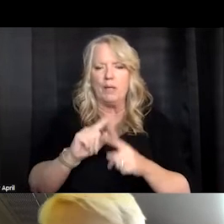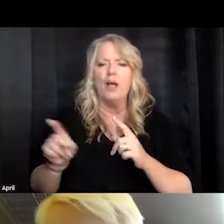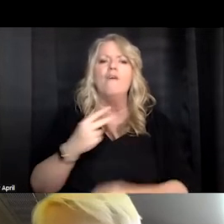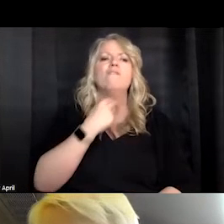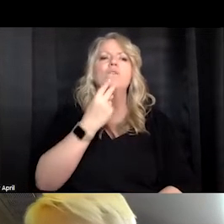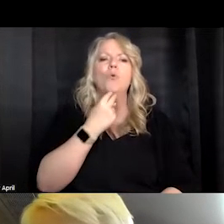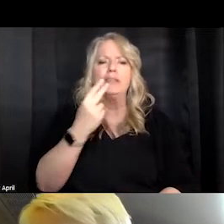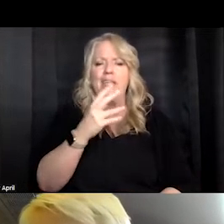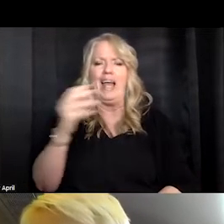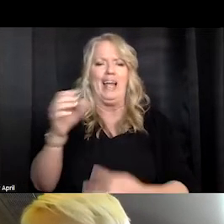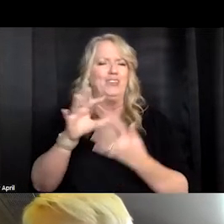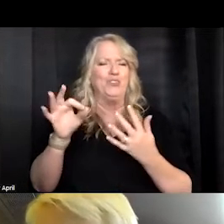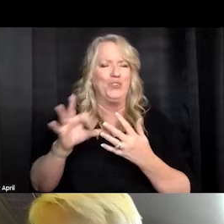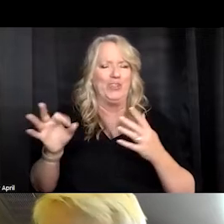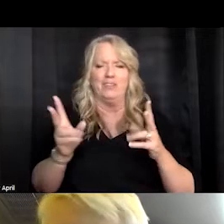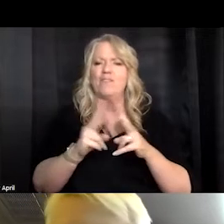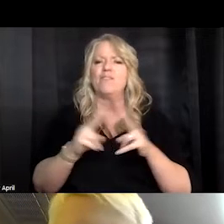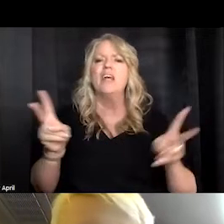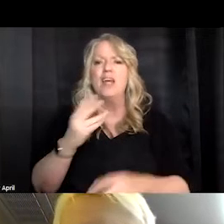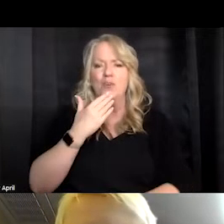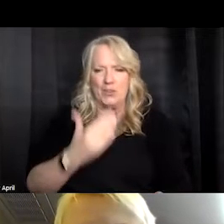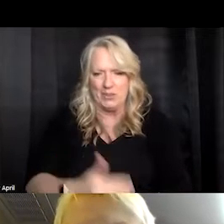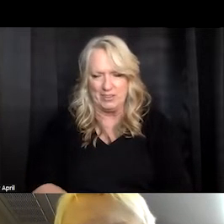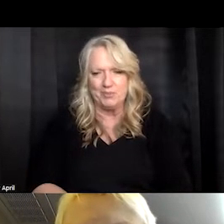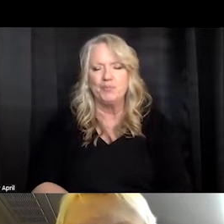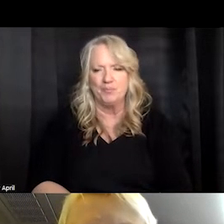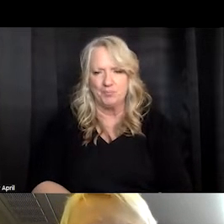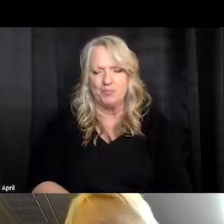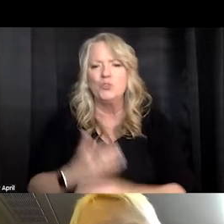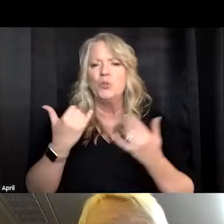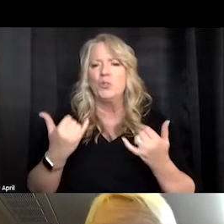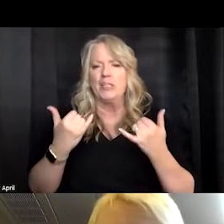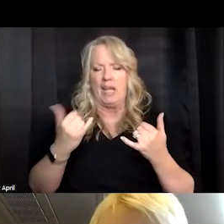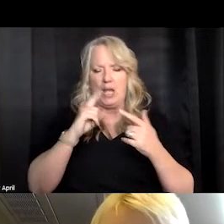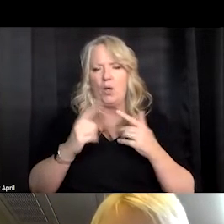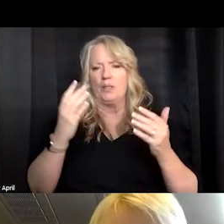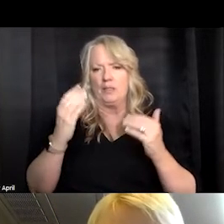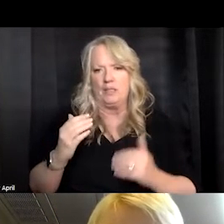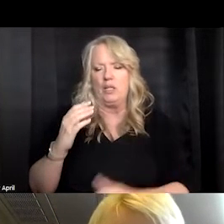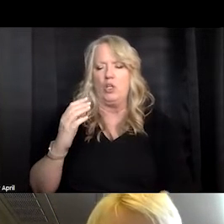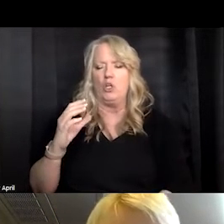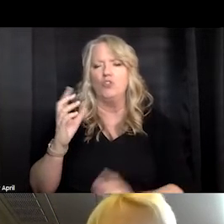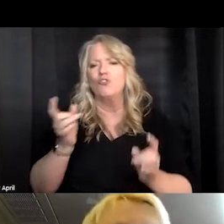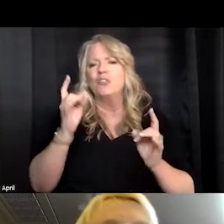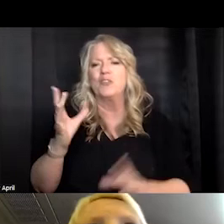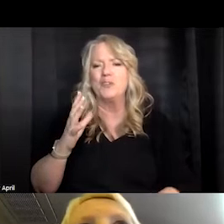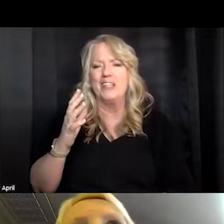AS, AS, JUST WAS WRITTEN IN, THE CHAT, VOICE AND CHOICE. VERY GOOD.